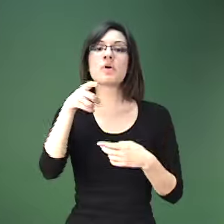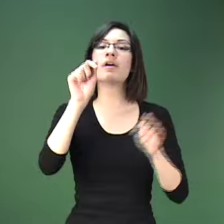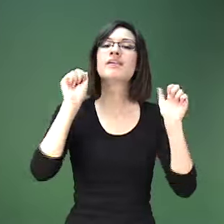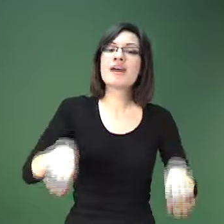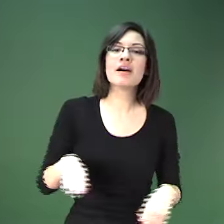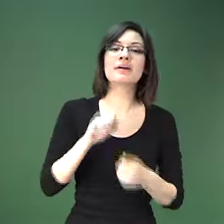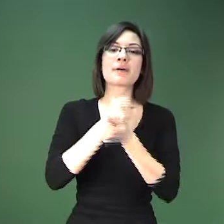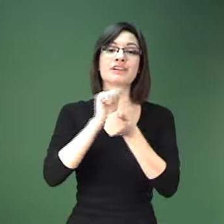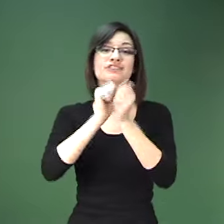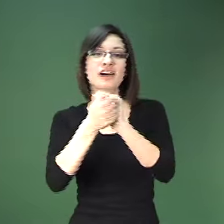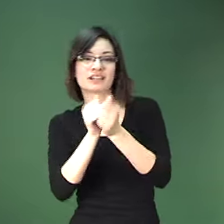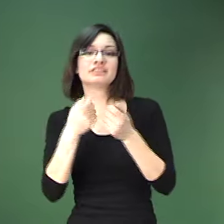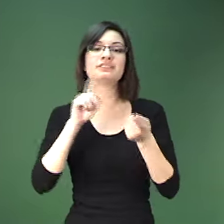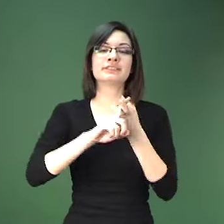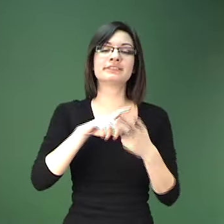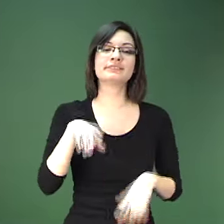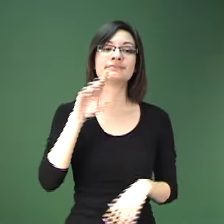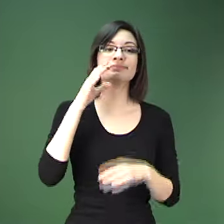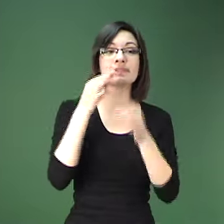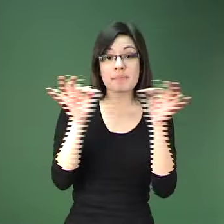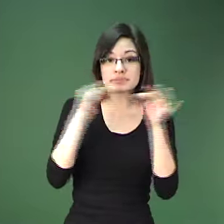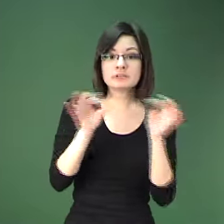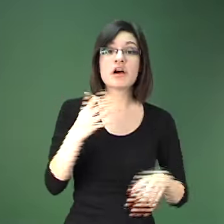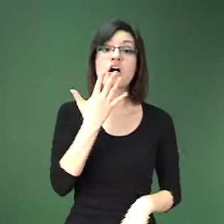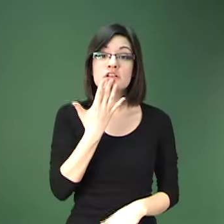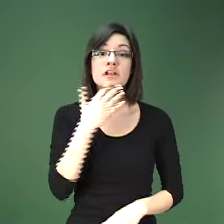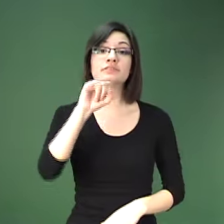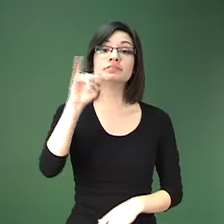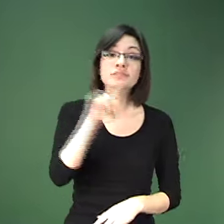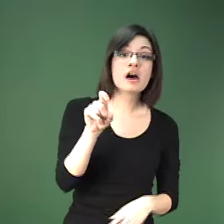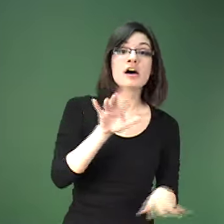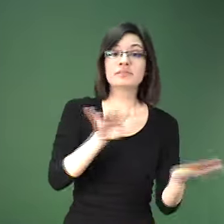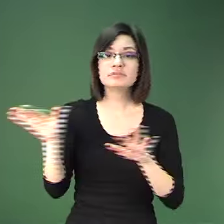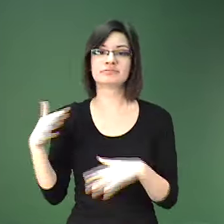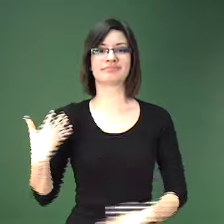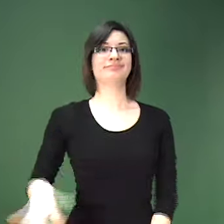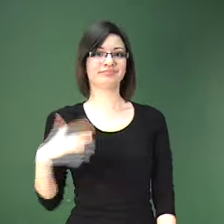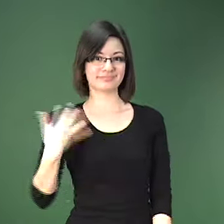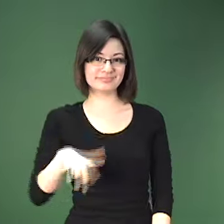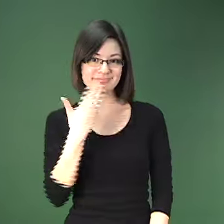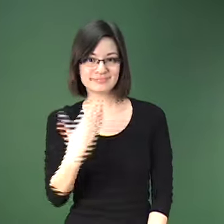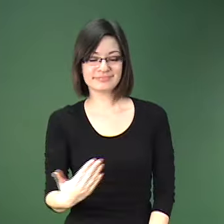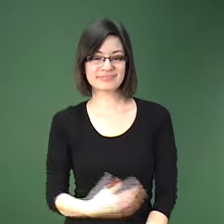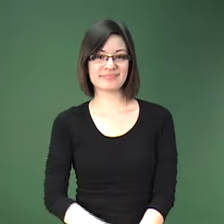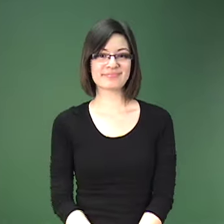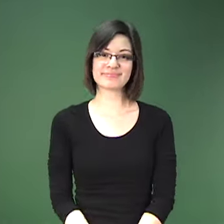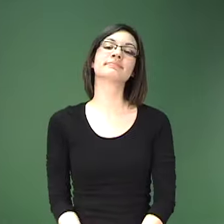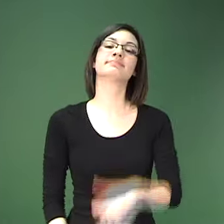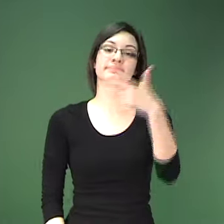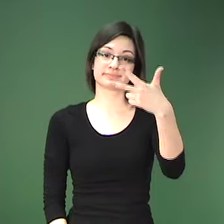so you can make changes easily to the caption color, size, etc. Cool!